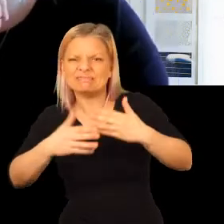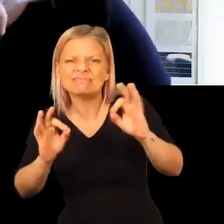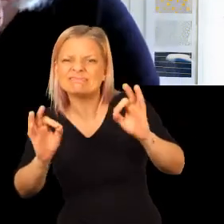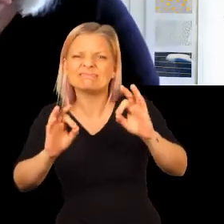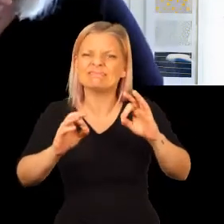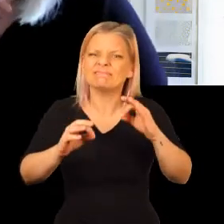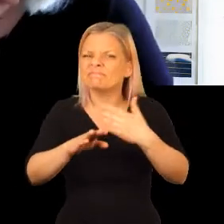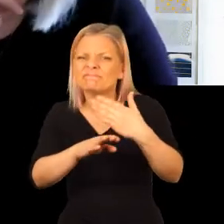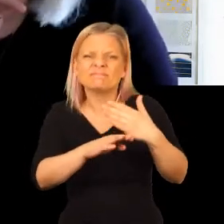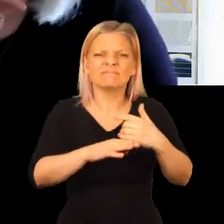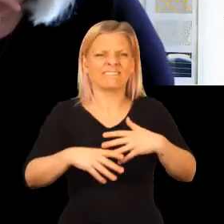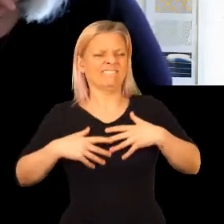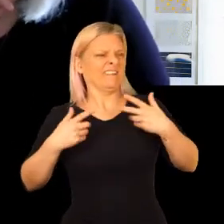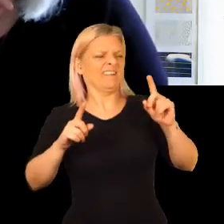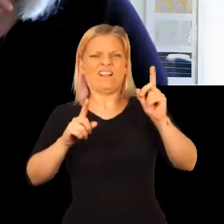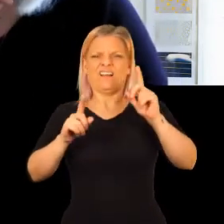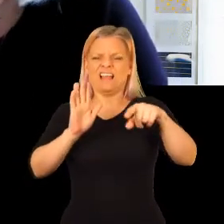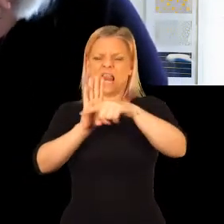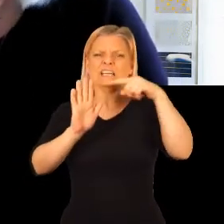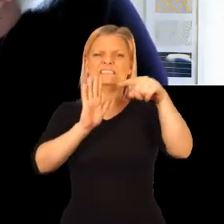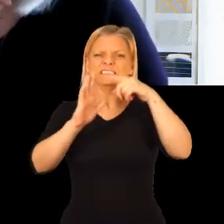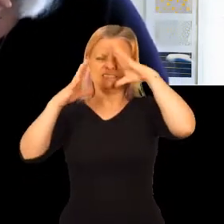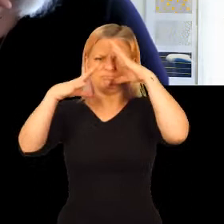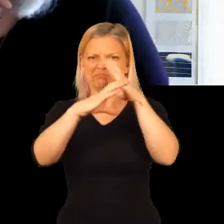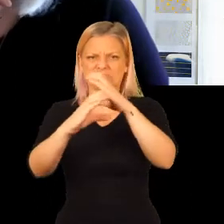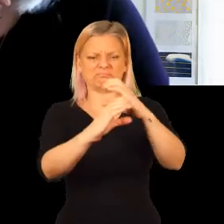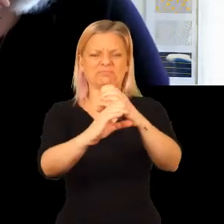the conversations were about what's not working in my life and it was like being in this vortex